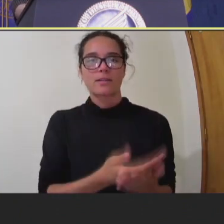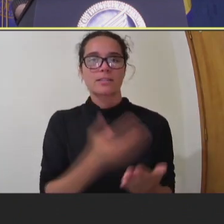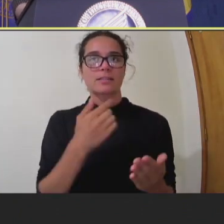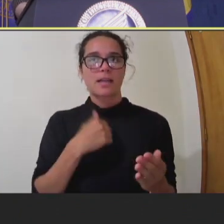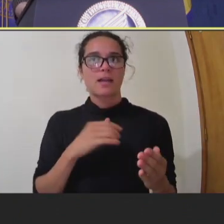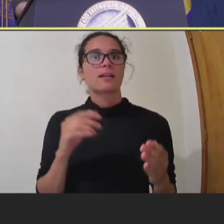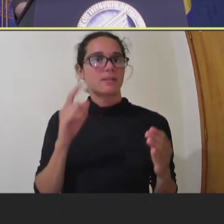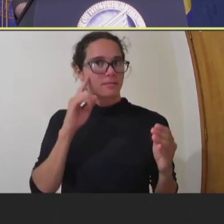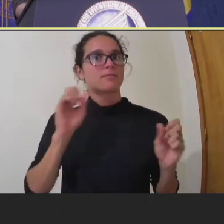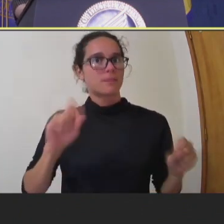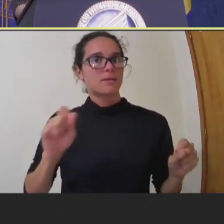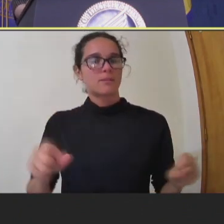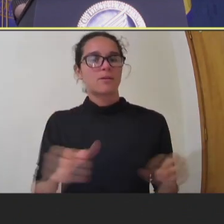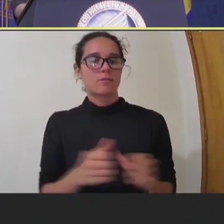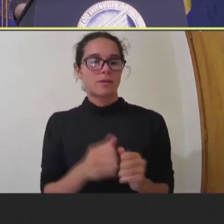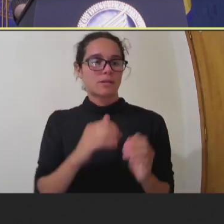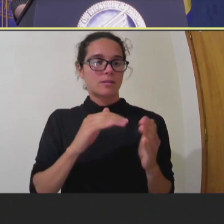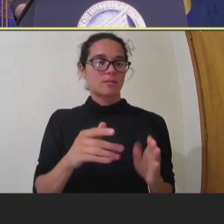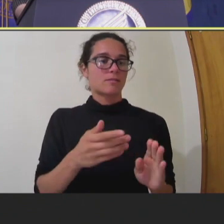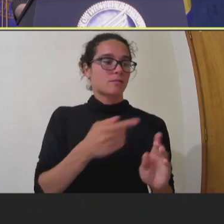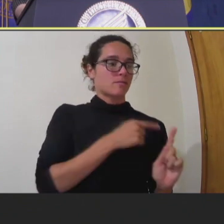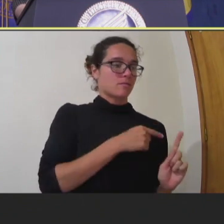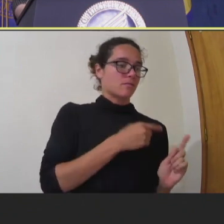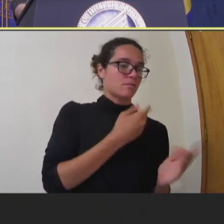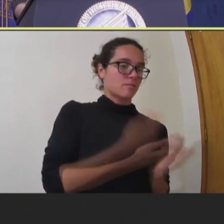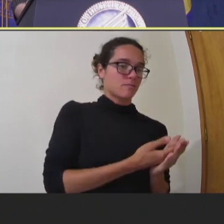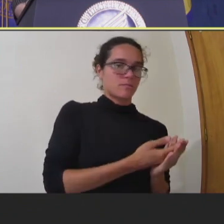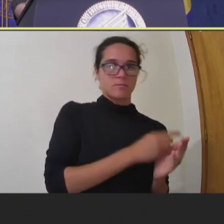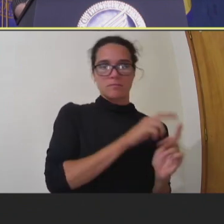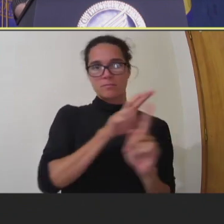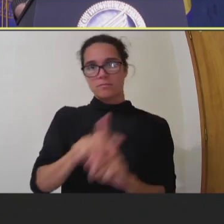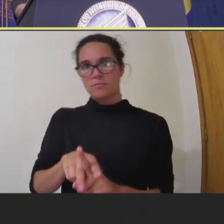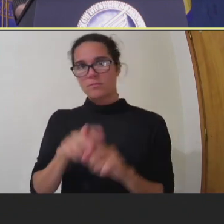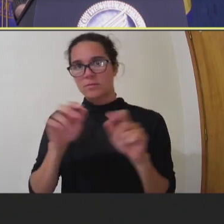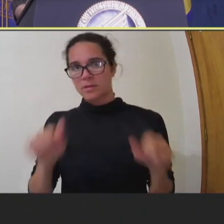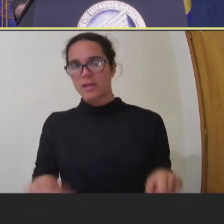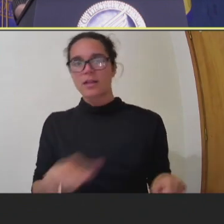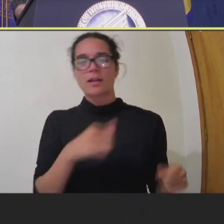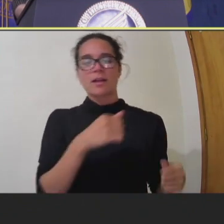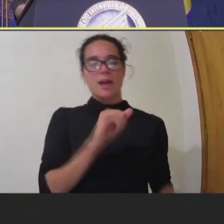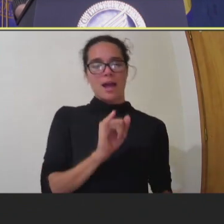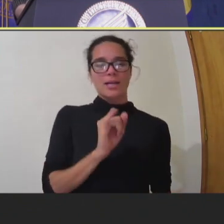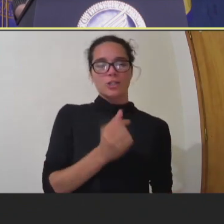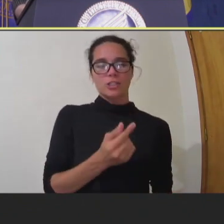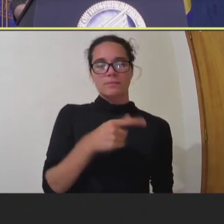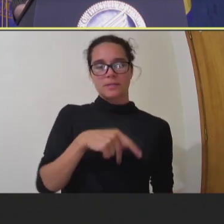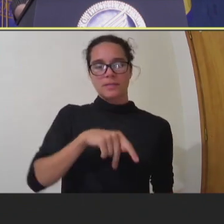this is the IGF-BP2 vaccine that we tested in advanced-stage ovarian cancer patients.